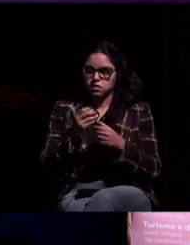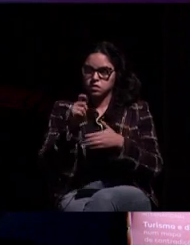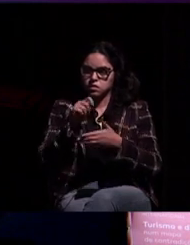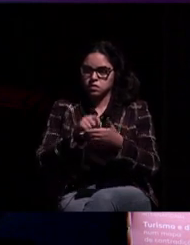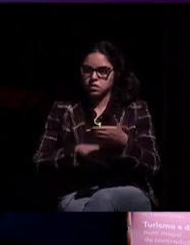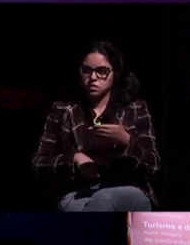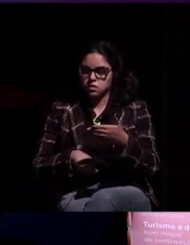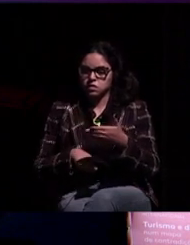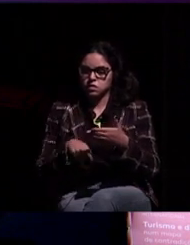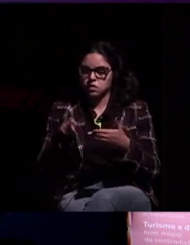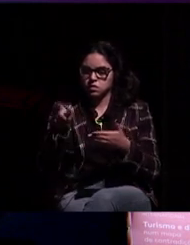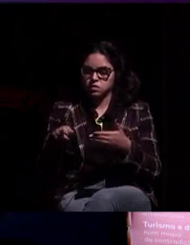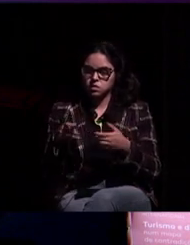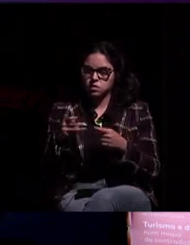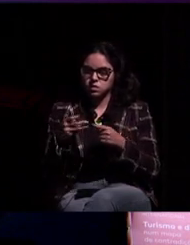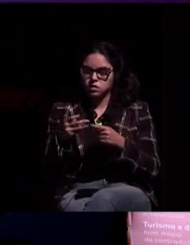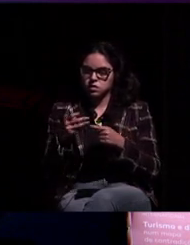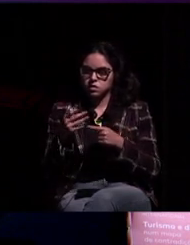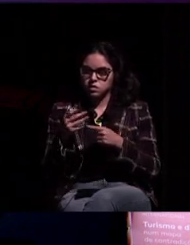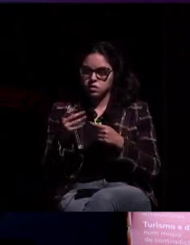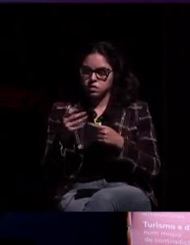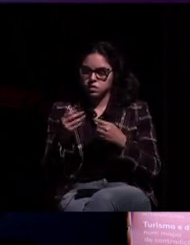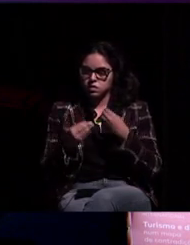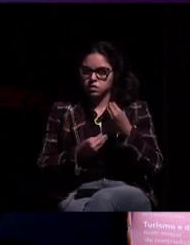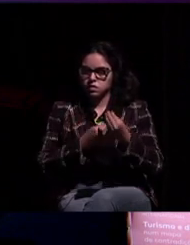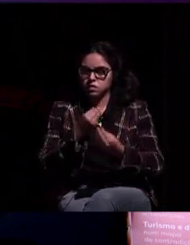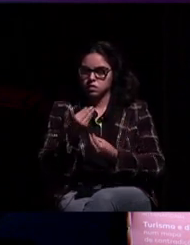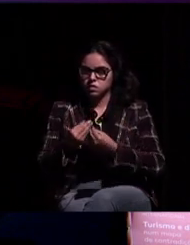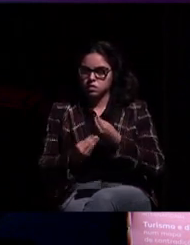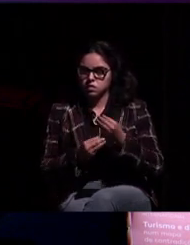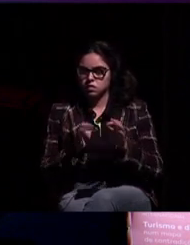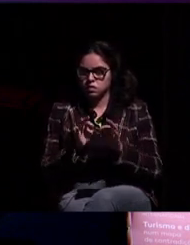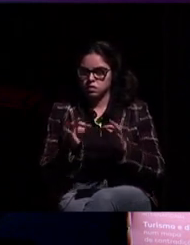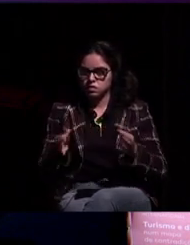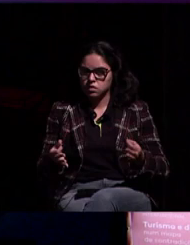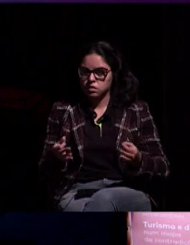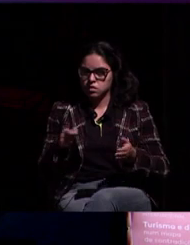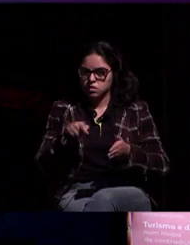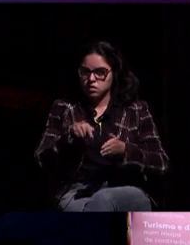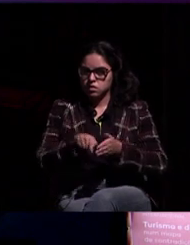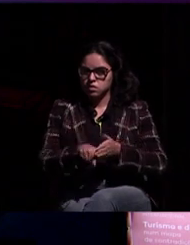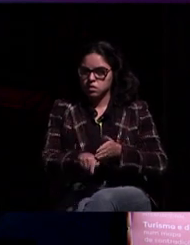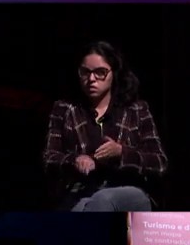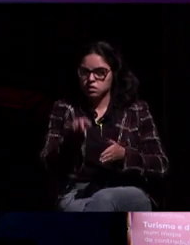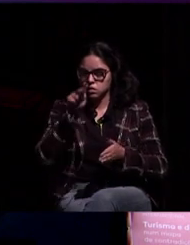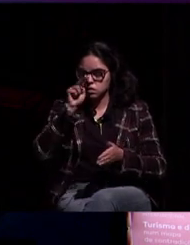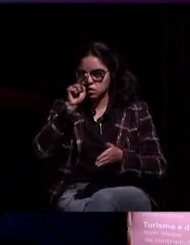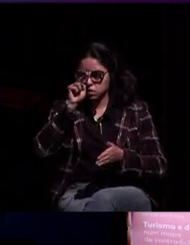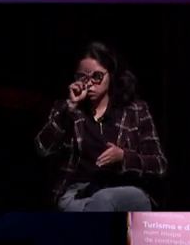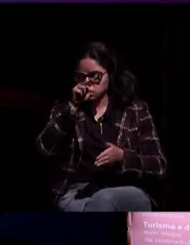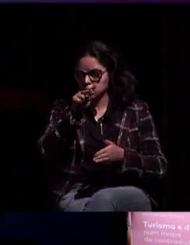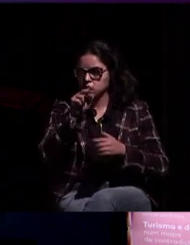Another one is about making labor optimum and more intense for any men and women in the tourism sector.